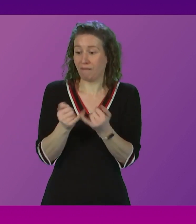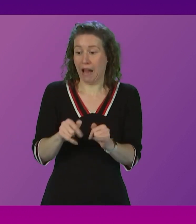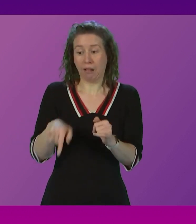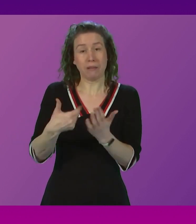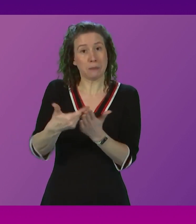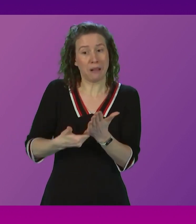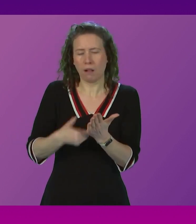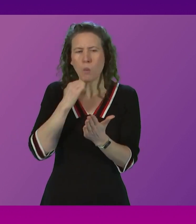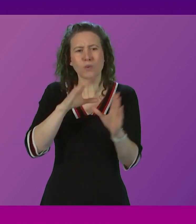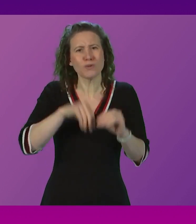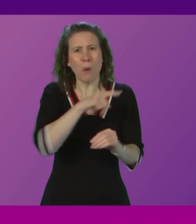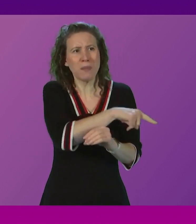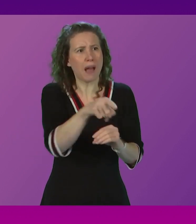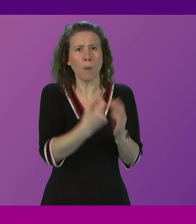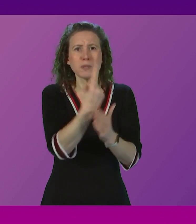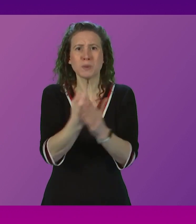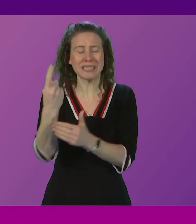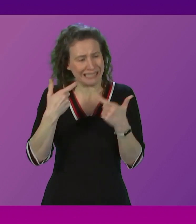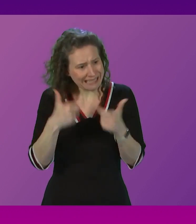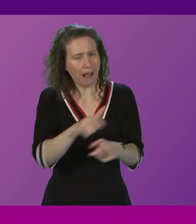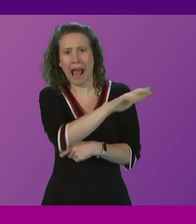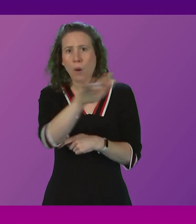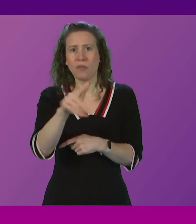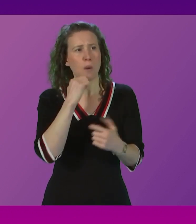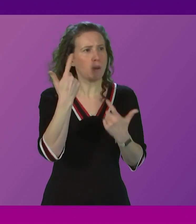bill would not remove the opportunity for predatory men to seek to do that.